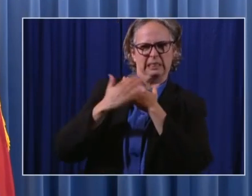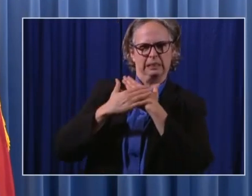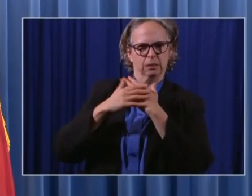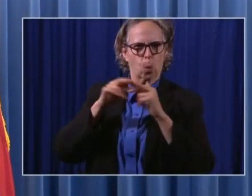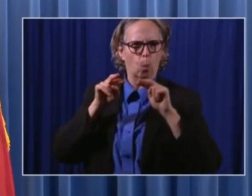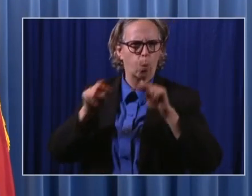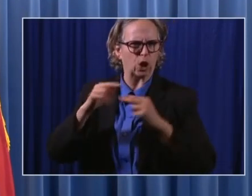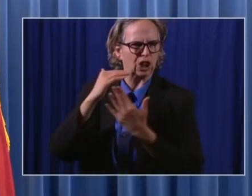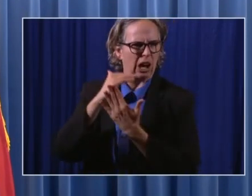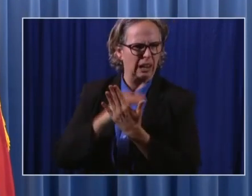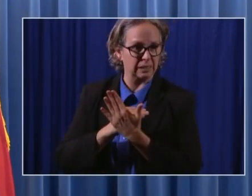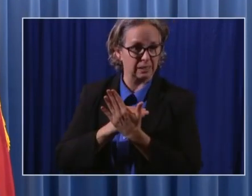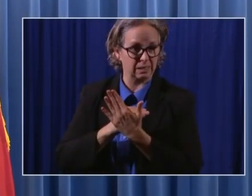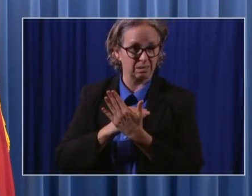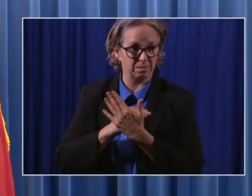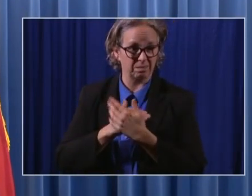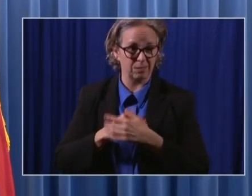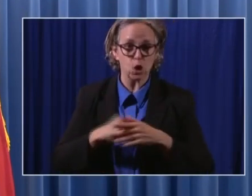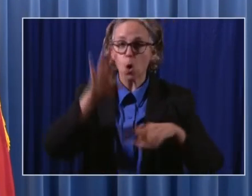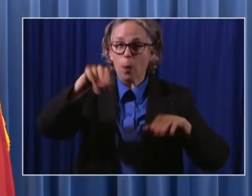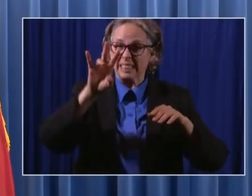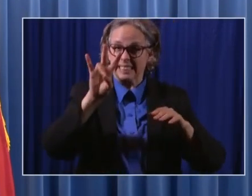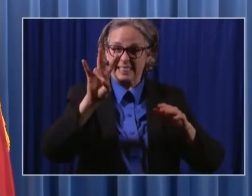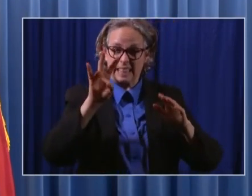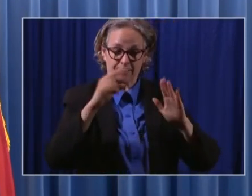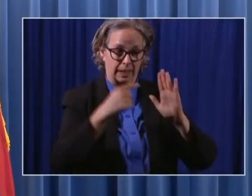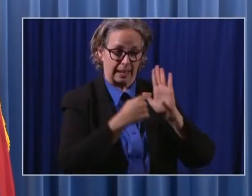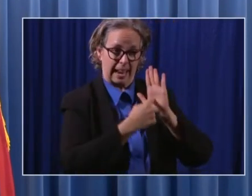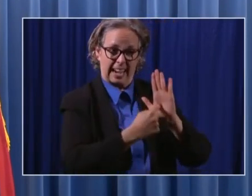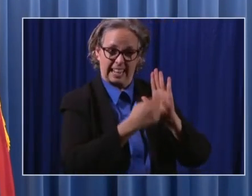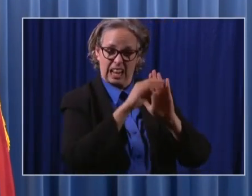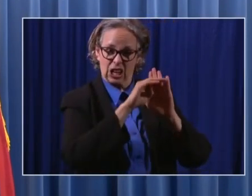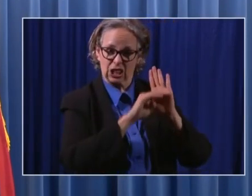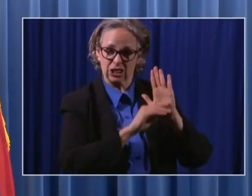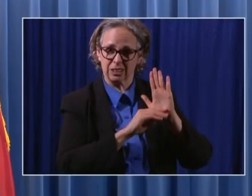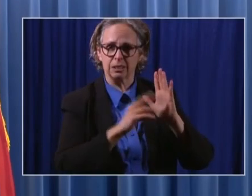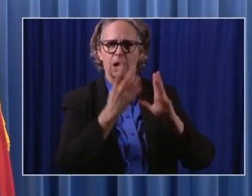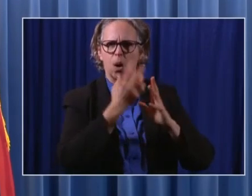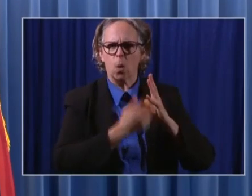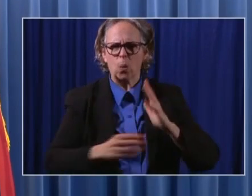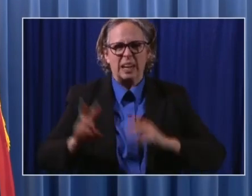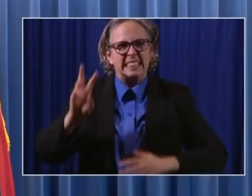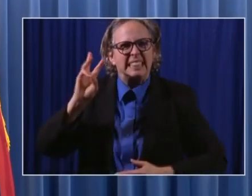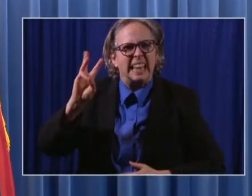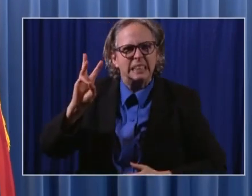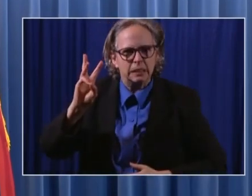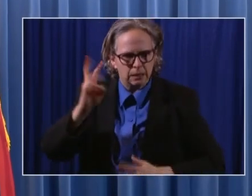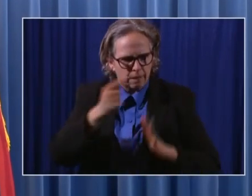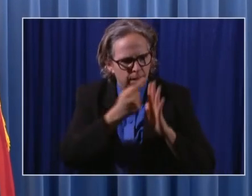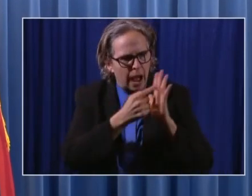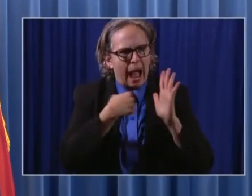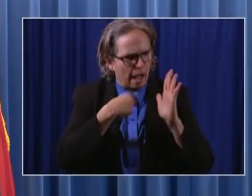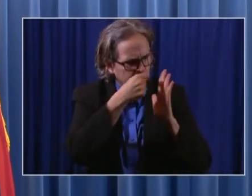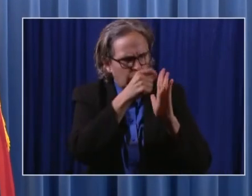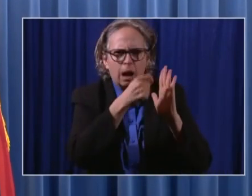THE LAST TWO WEEKS PER 100,000 RESIDENTS. HE MOVED TO THE WATCH LIST THIS WEEK. THEY MET SIX INDICATORS.